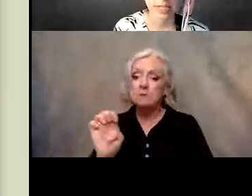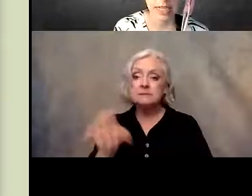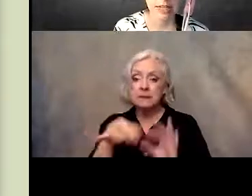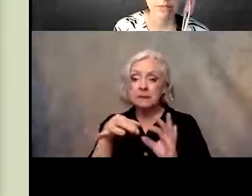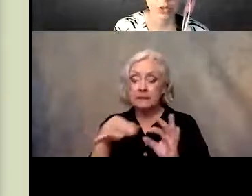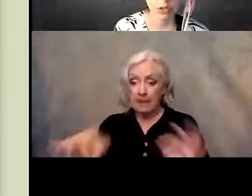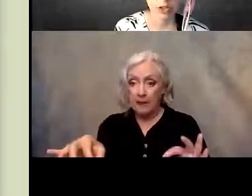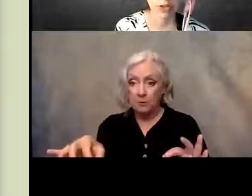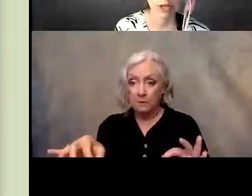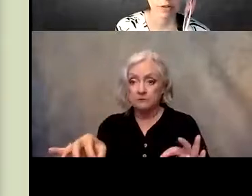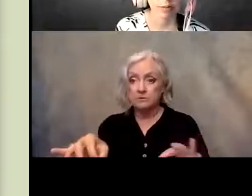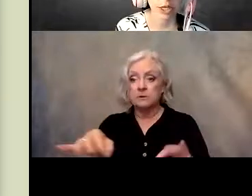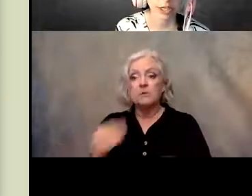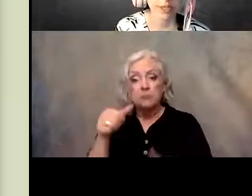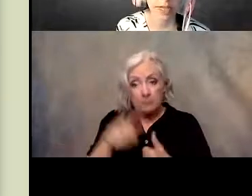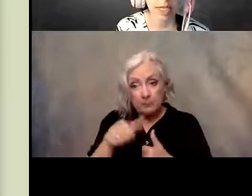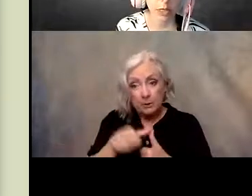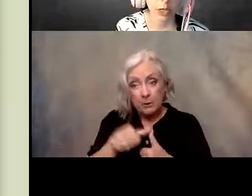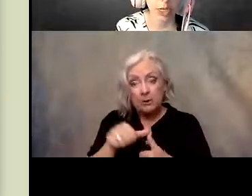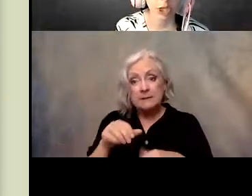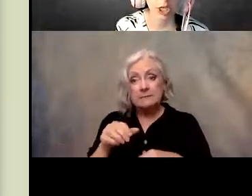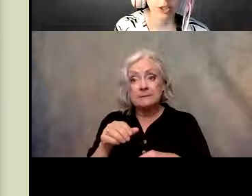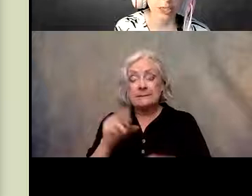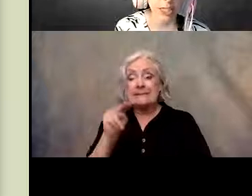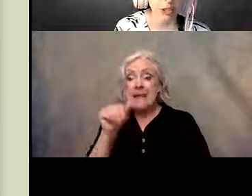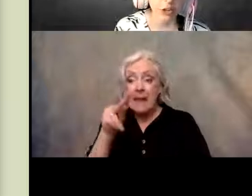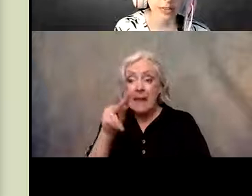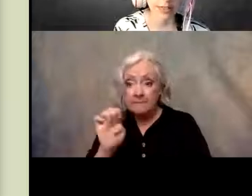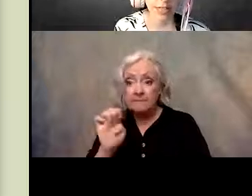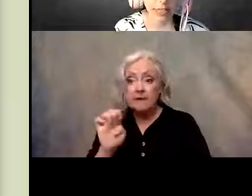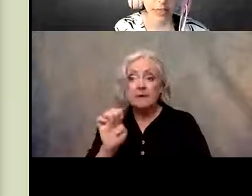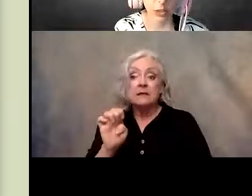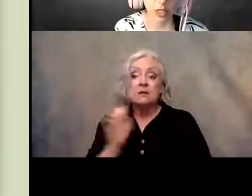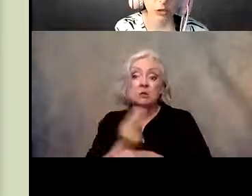native users of American Sign Language learn English as a second language,